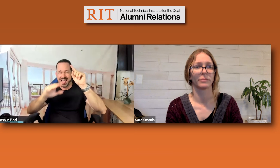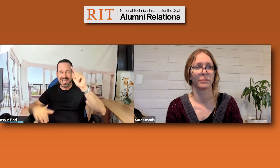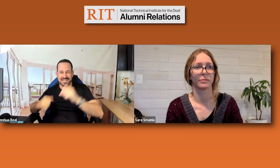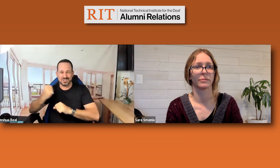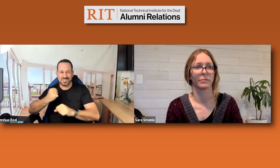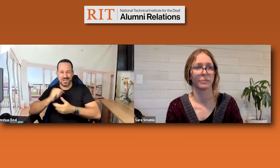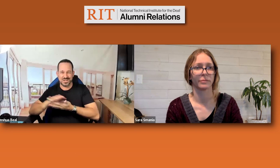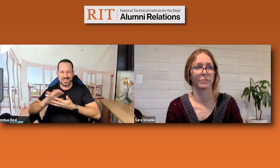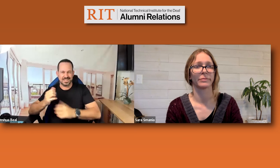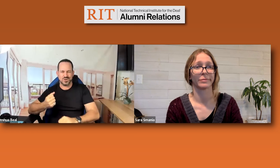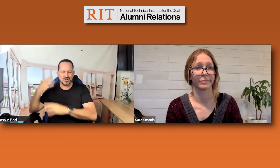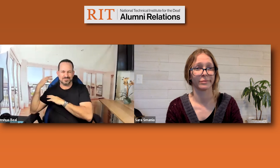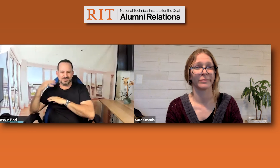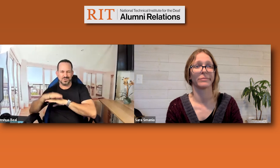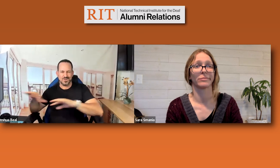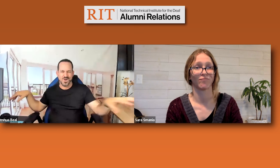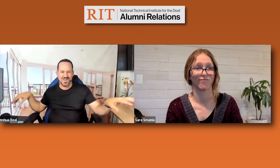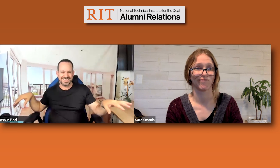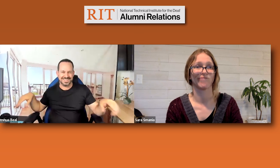just to try to clean things up